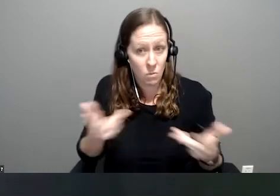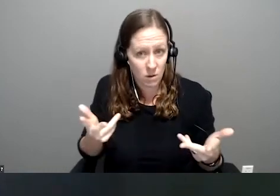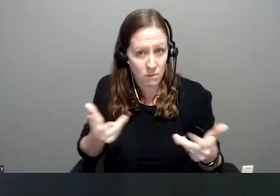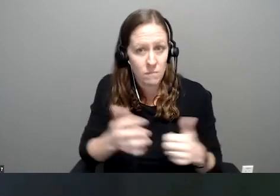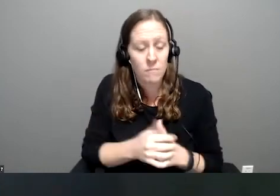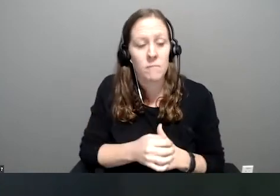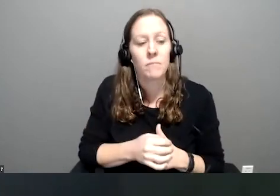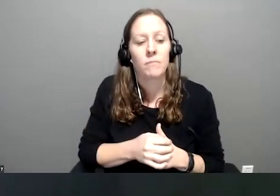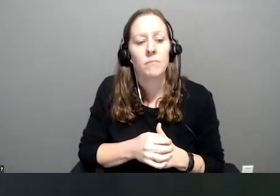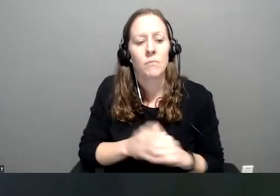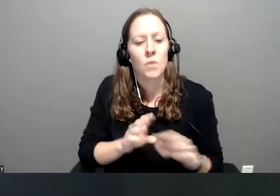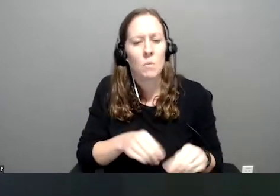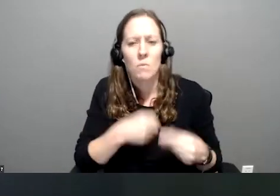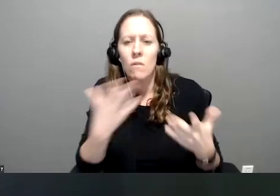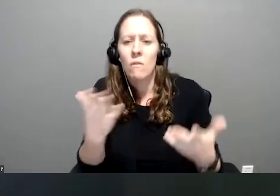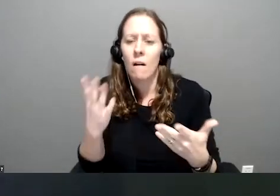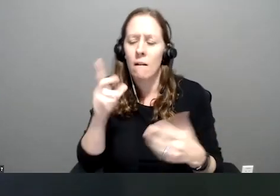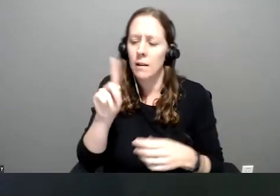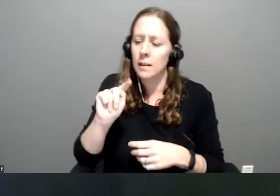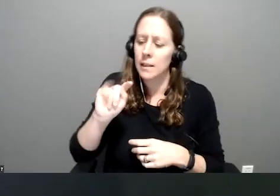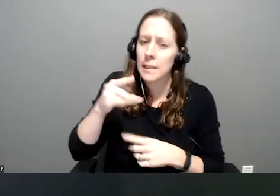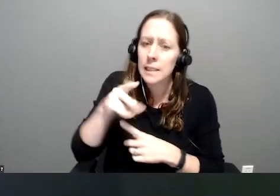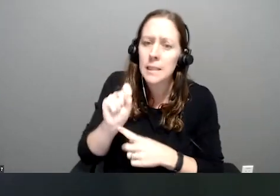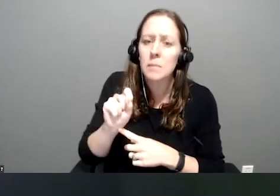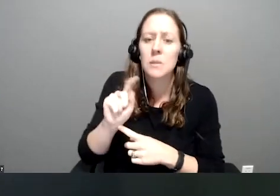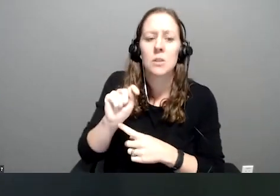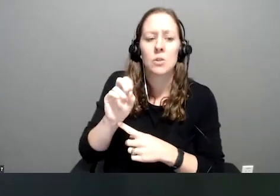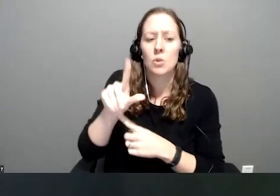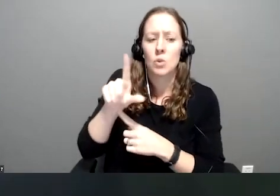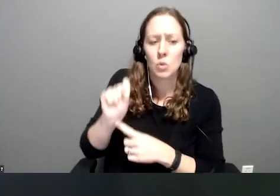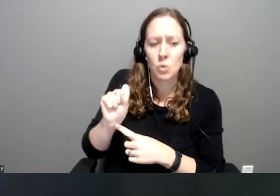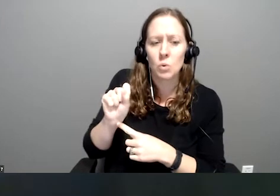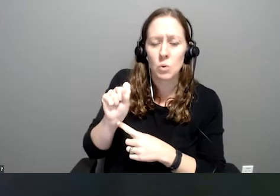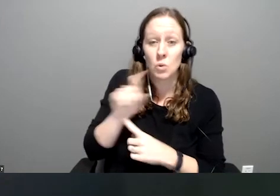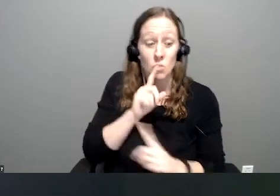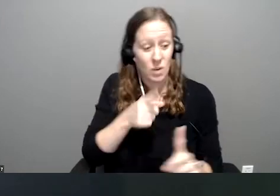and provide tips and tools for working with this vast untapped talent pool. A training